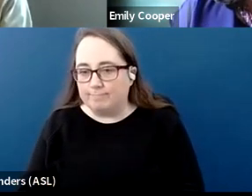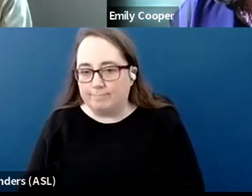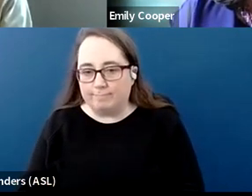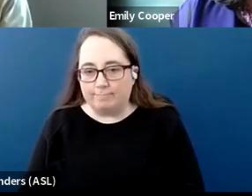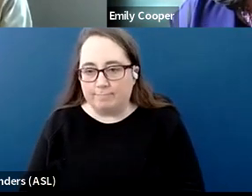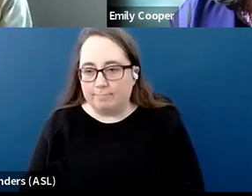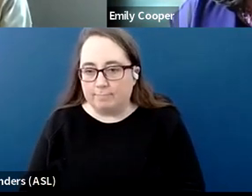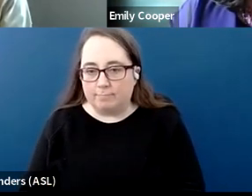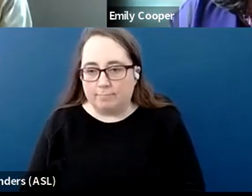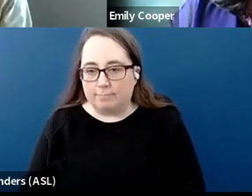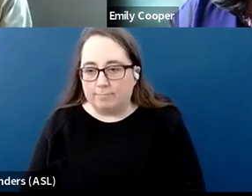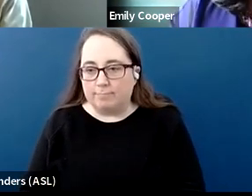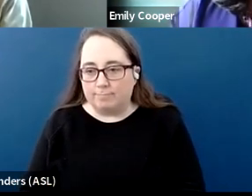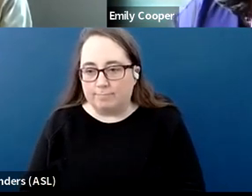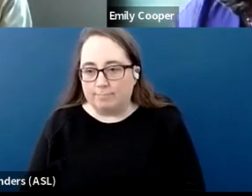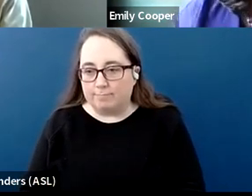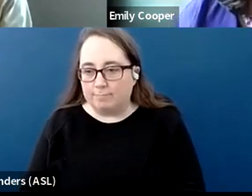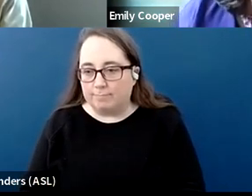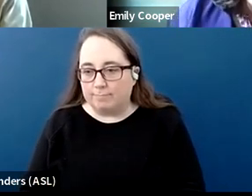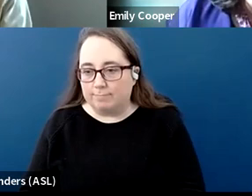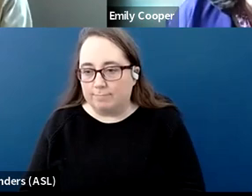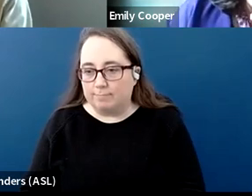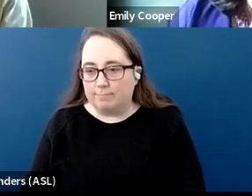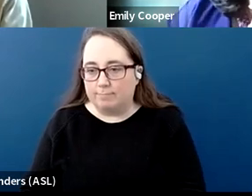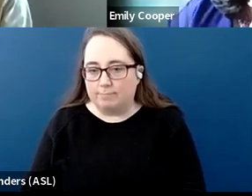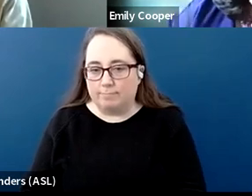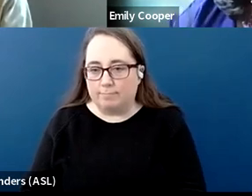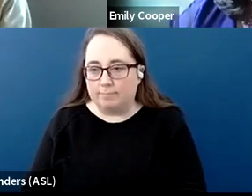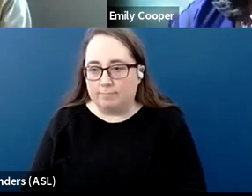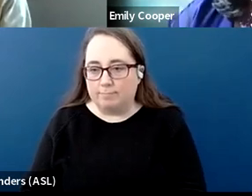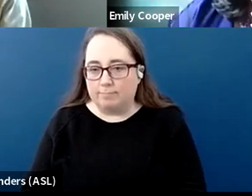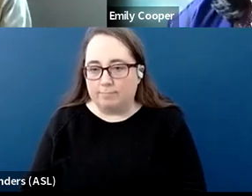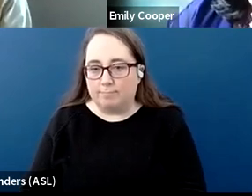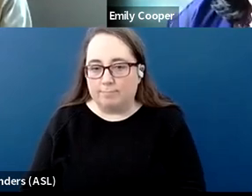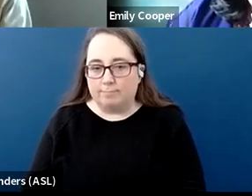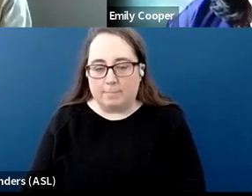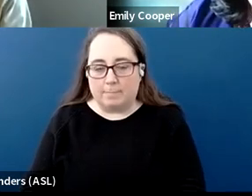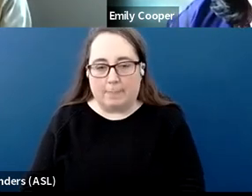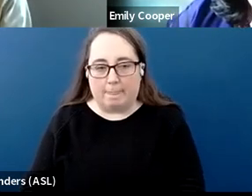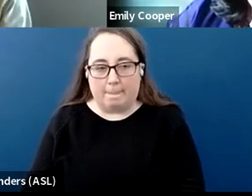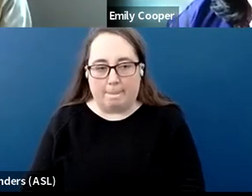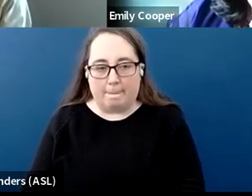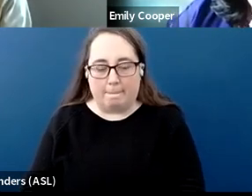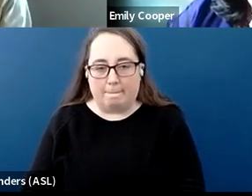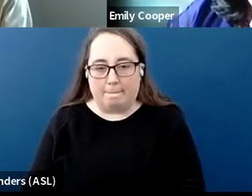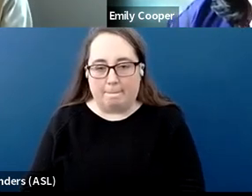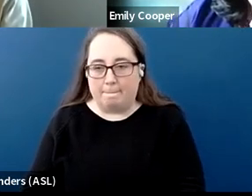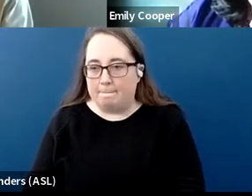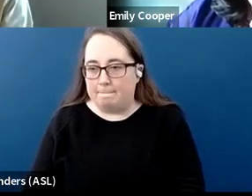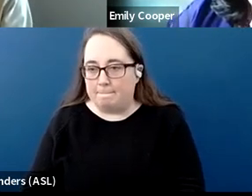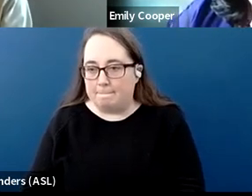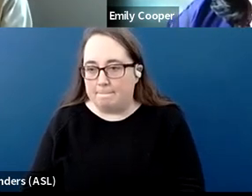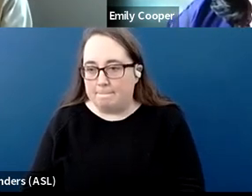appointments, but some of our D snips and MMP, which are the dual